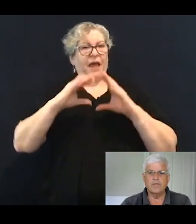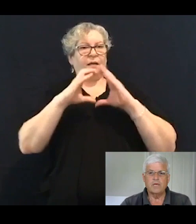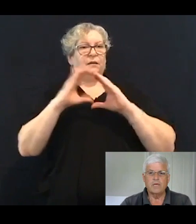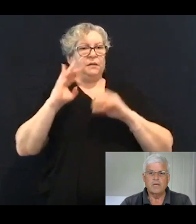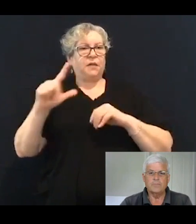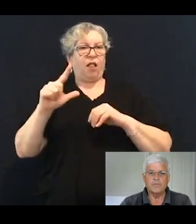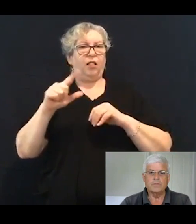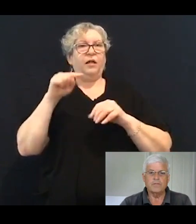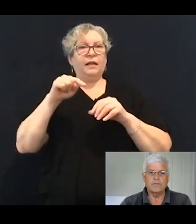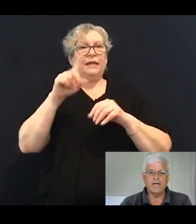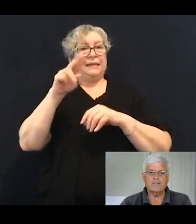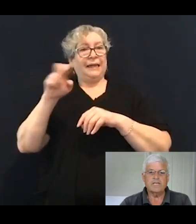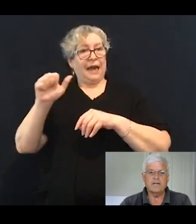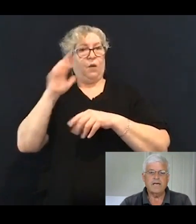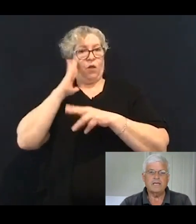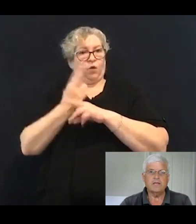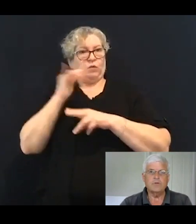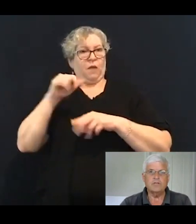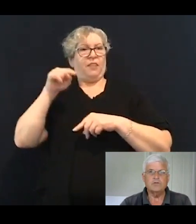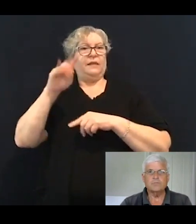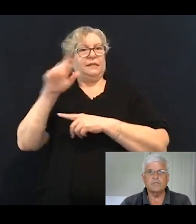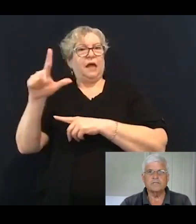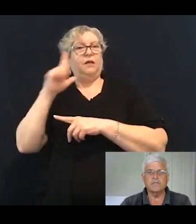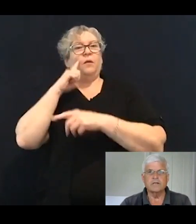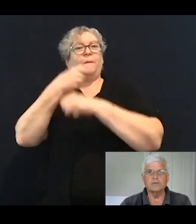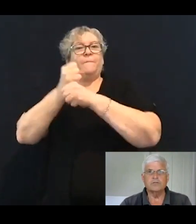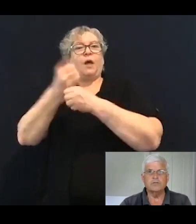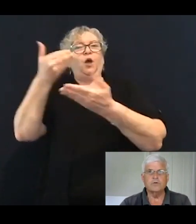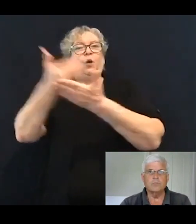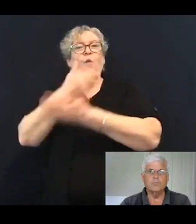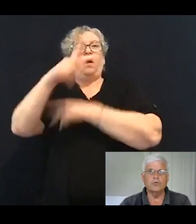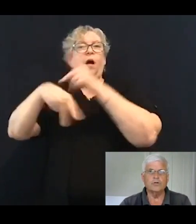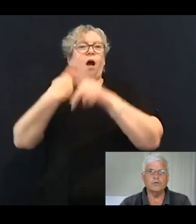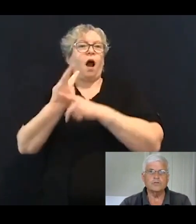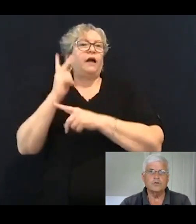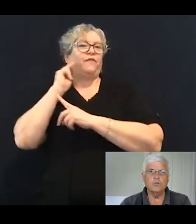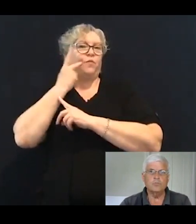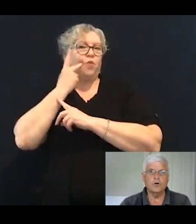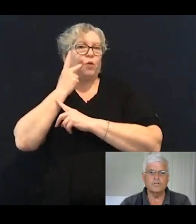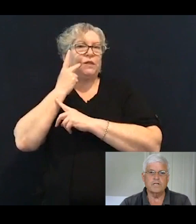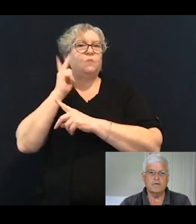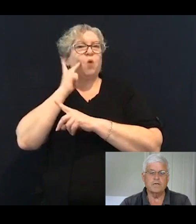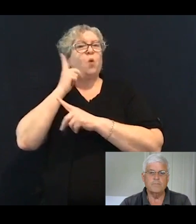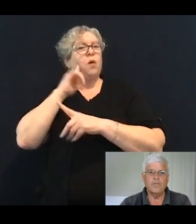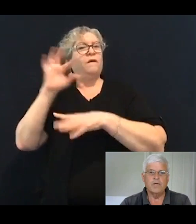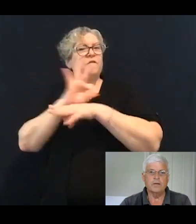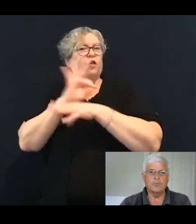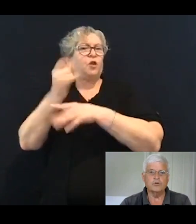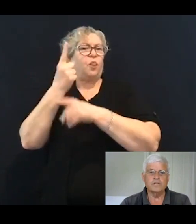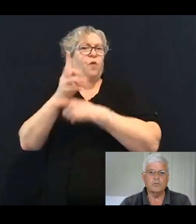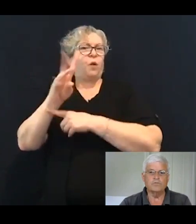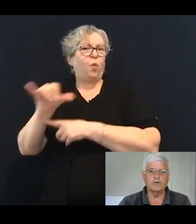That DNA can be used by the cell to produce new protein and protein that would function properly.